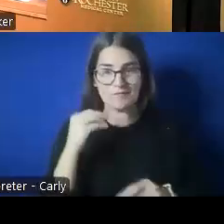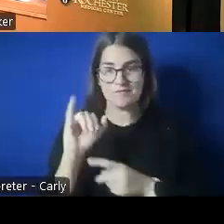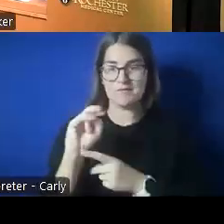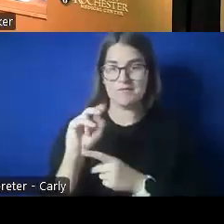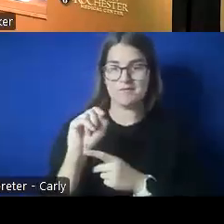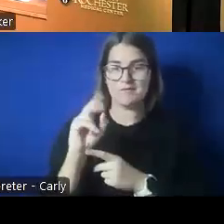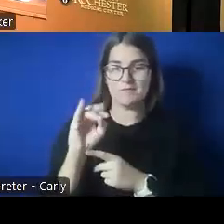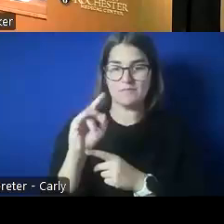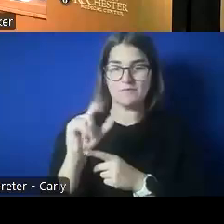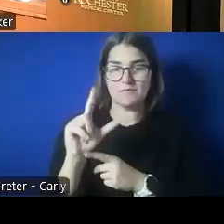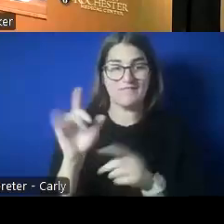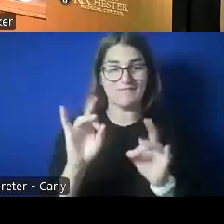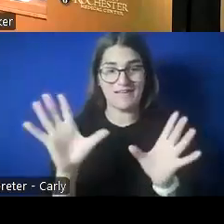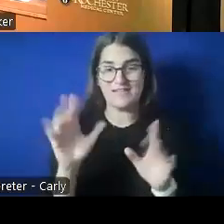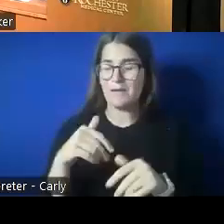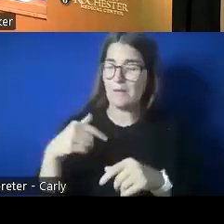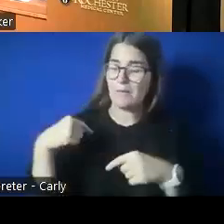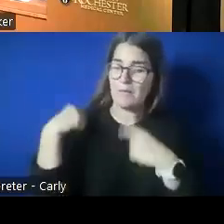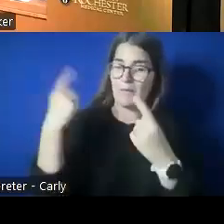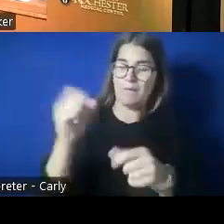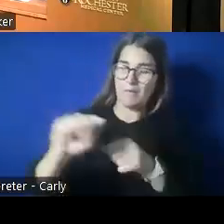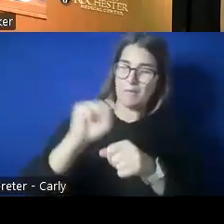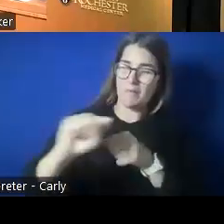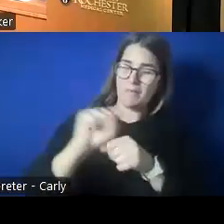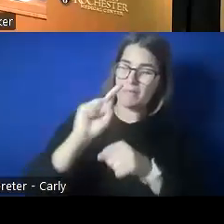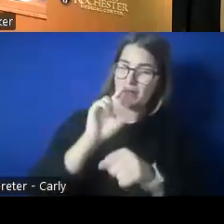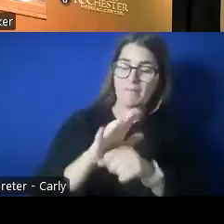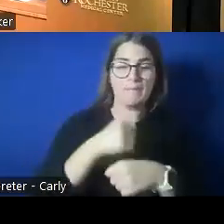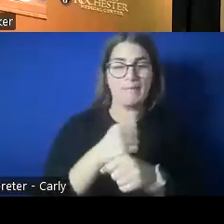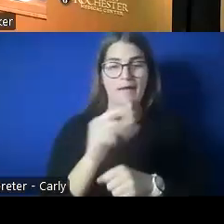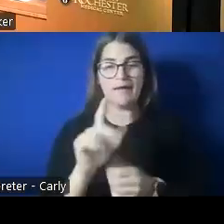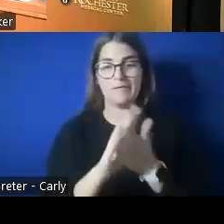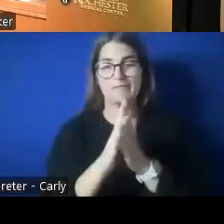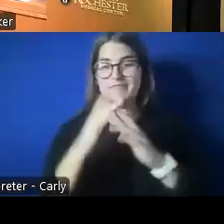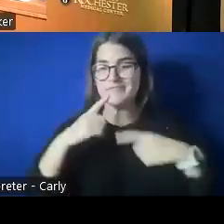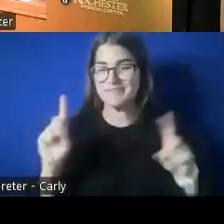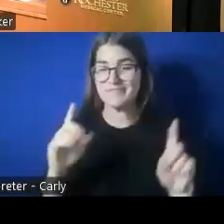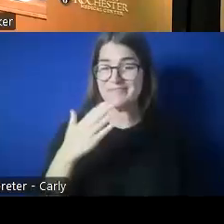years of tireless effort has made heel a reality thank you Kate she's not here today but thank